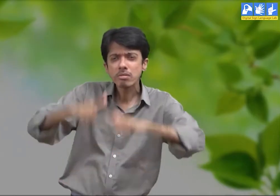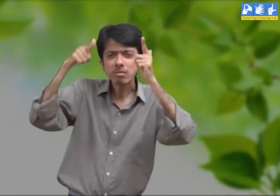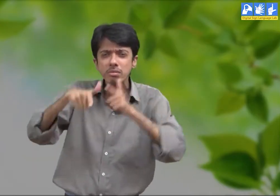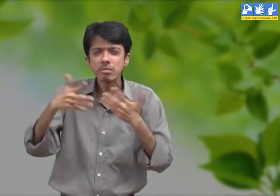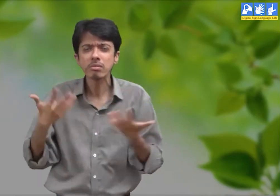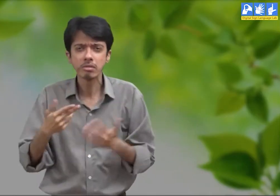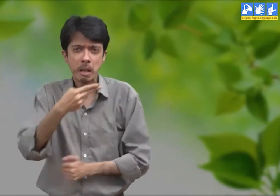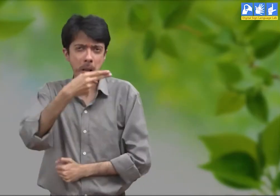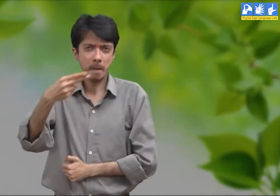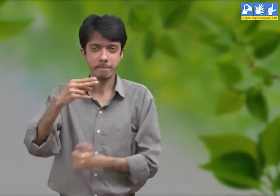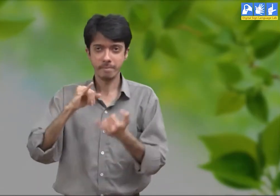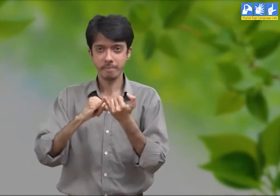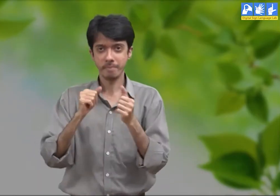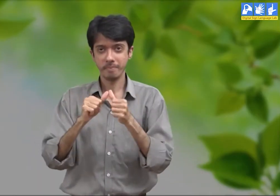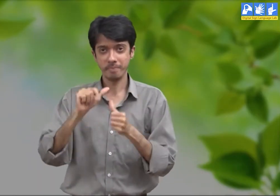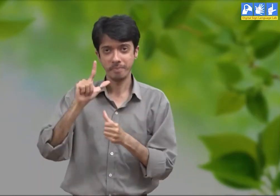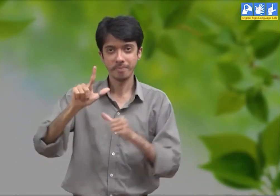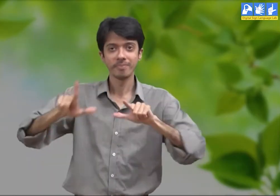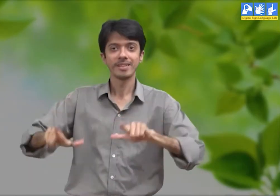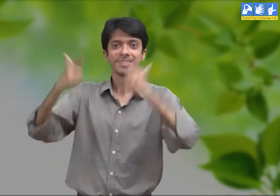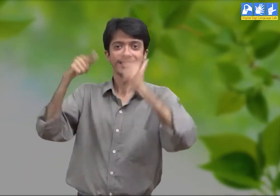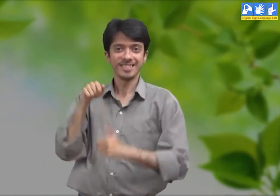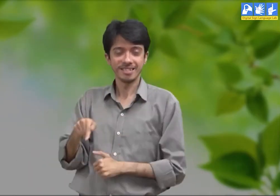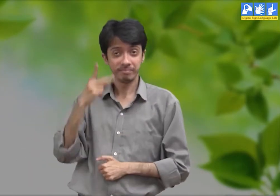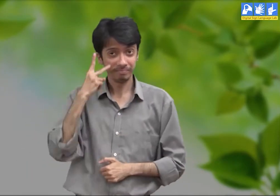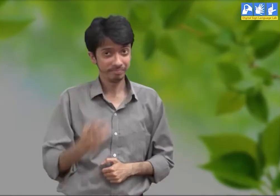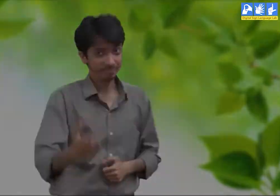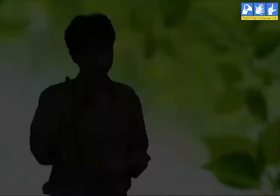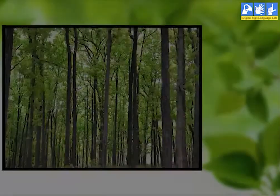In the forest there were many sal trees. Let's see here.